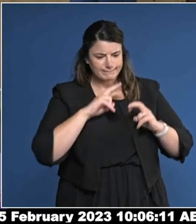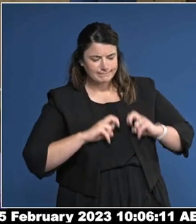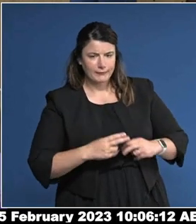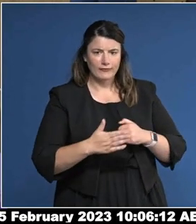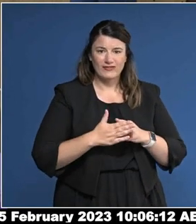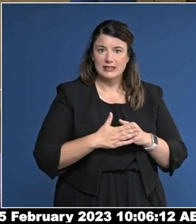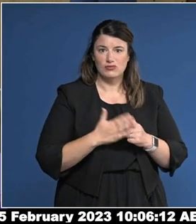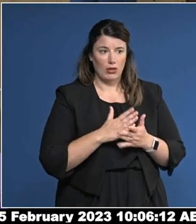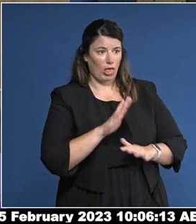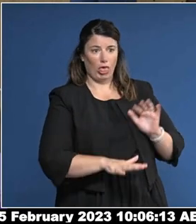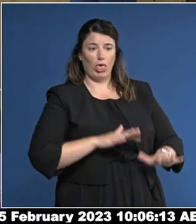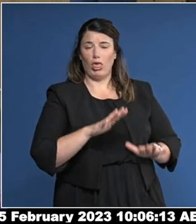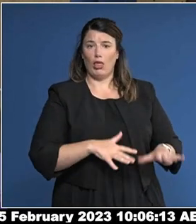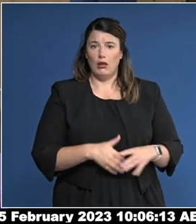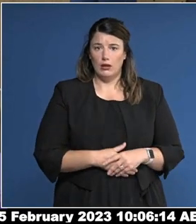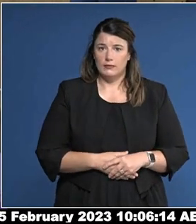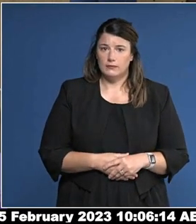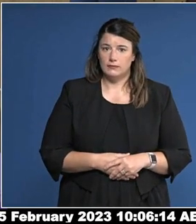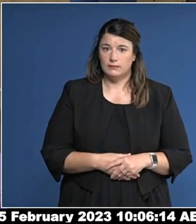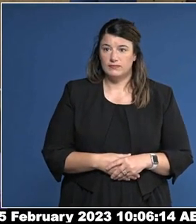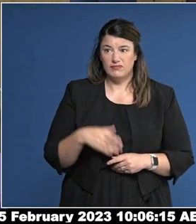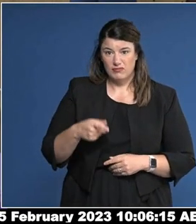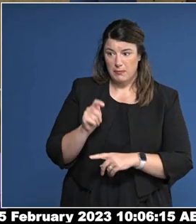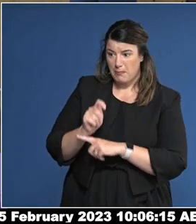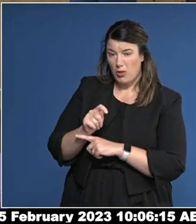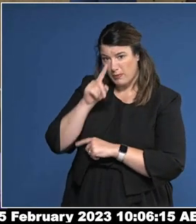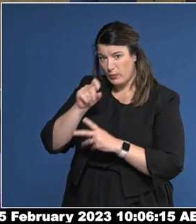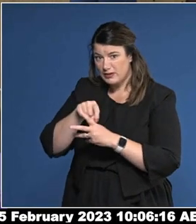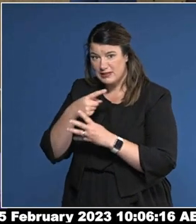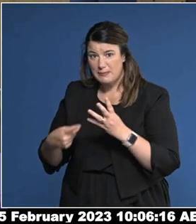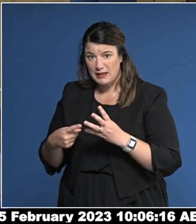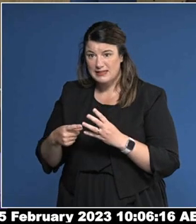with lived experience of disability, significantly impeded the board's ability to